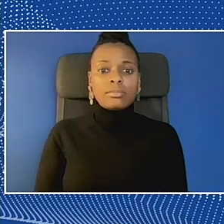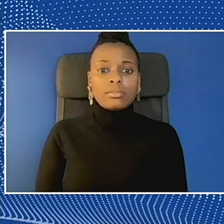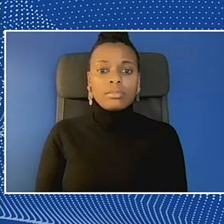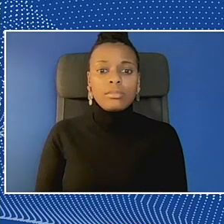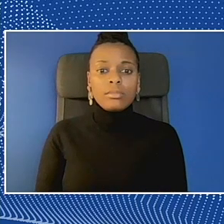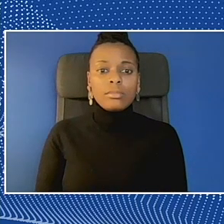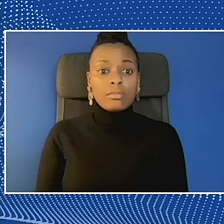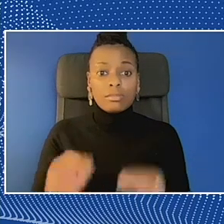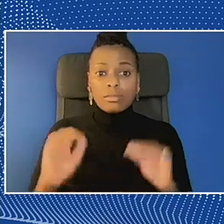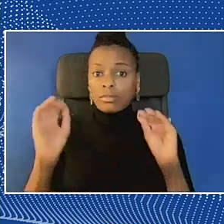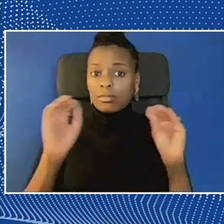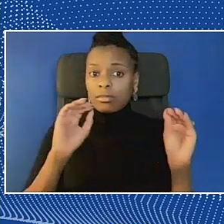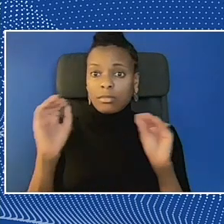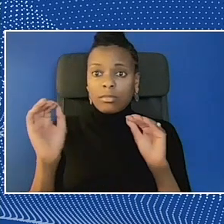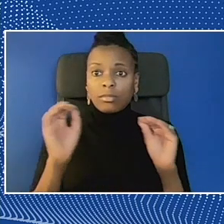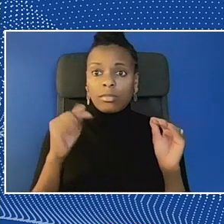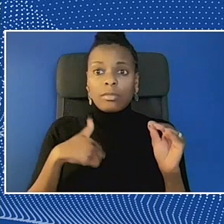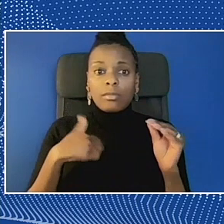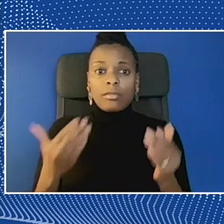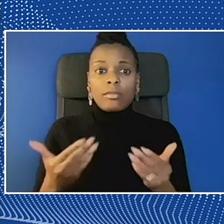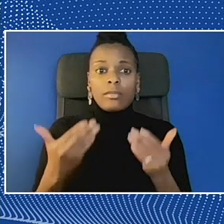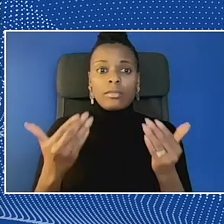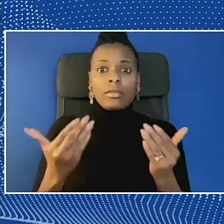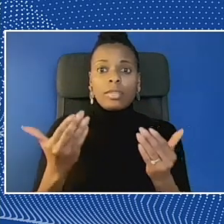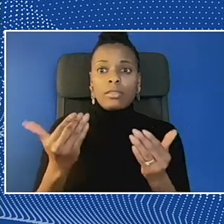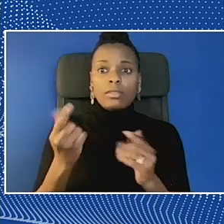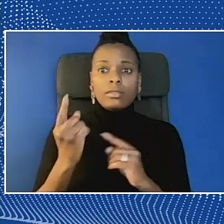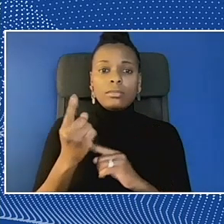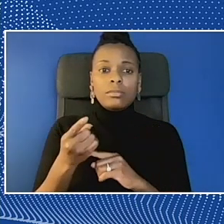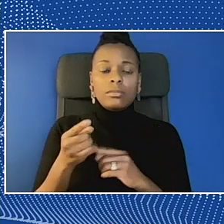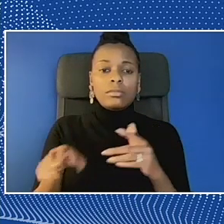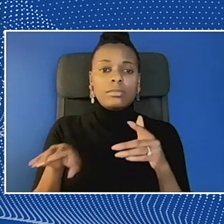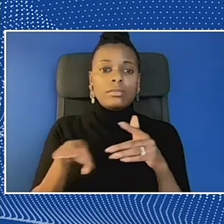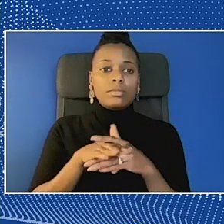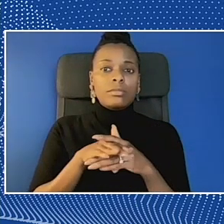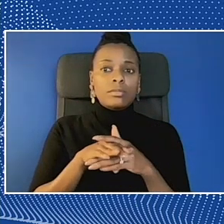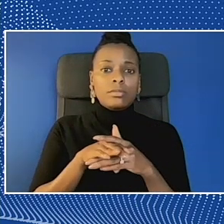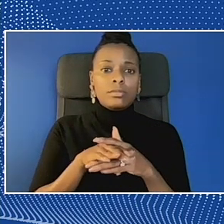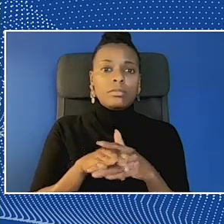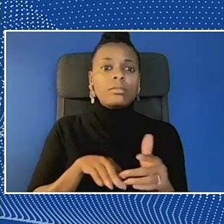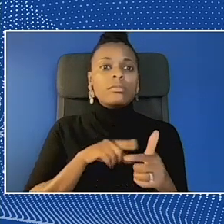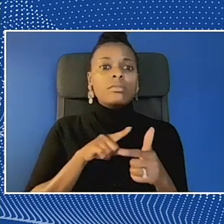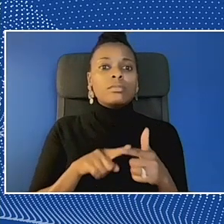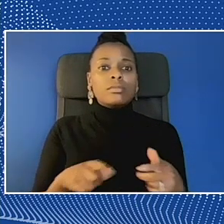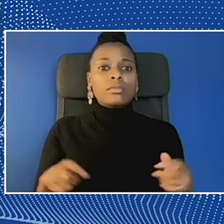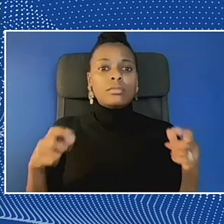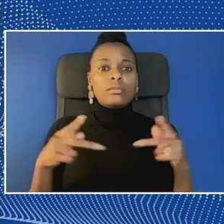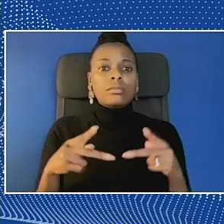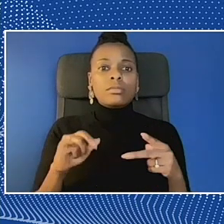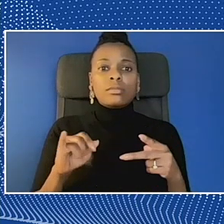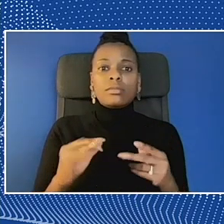What I might suggest is like a 15-minute break. And then we come back if there's more from the Department in terms of some